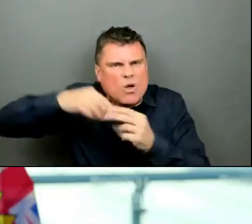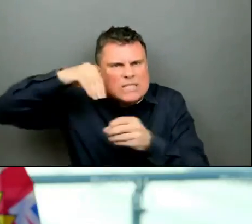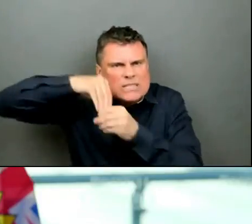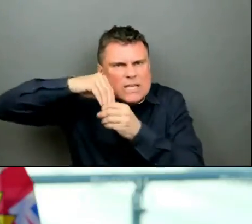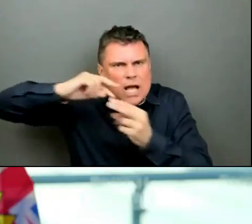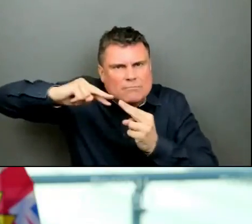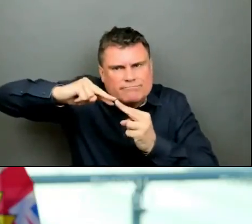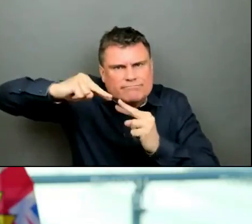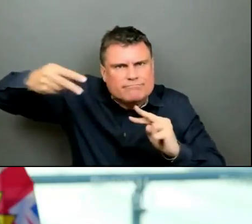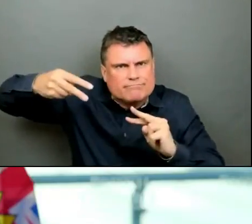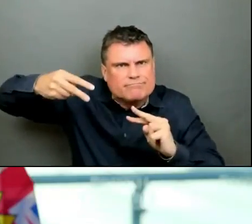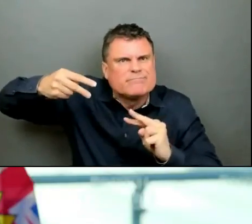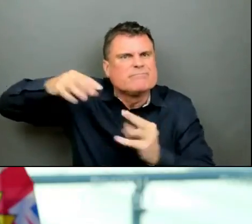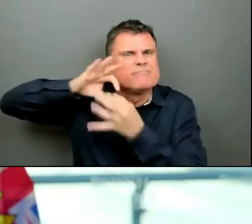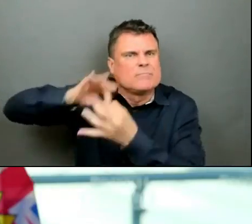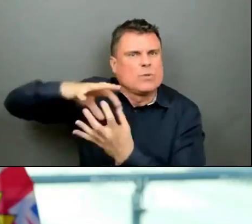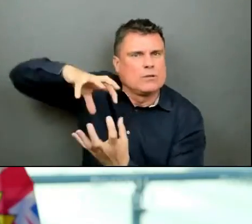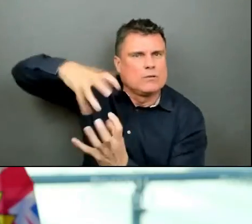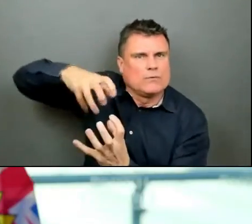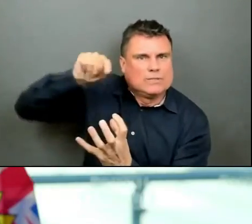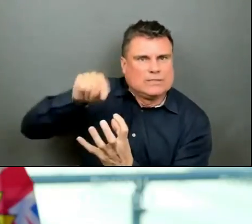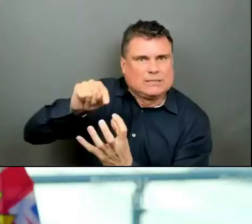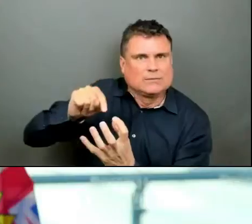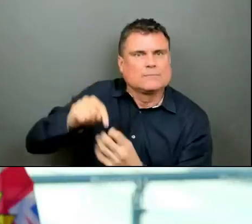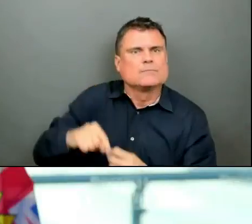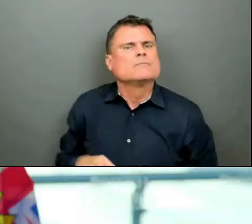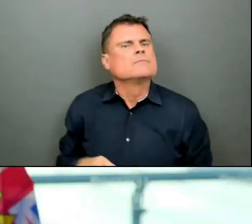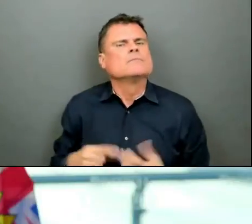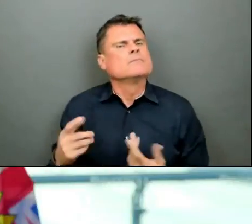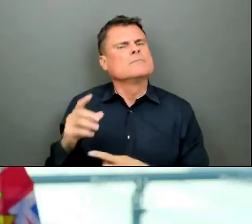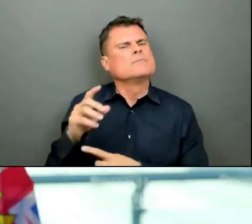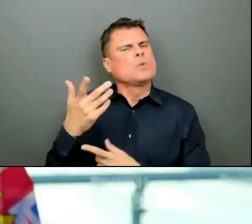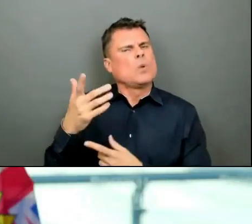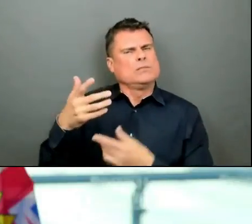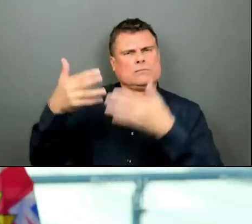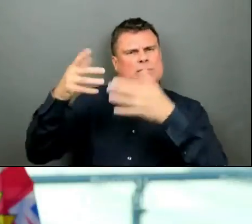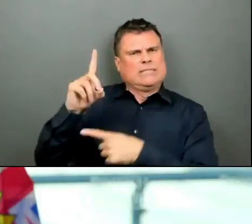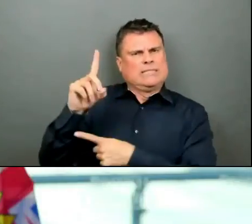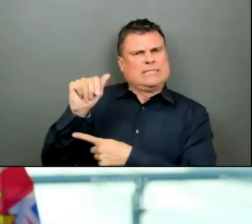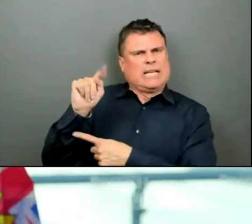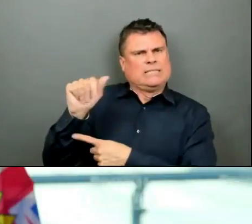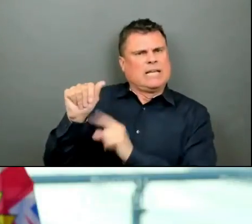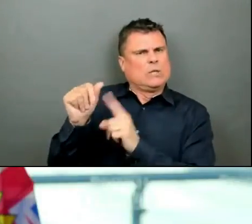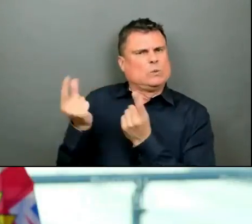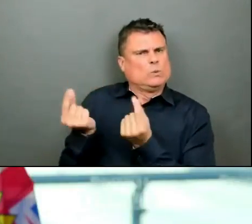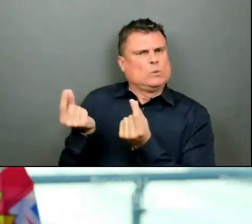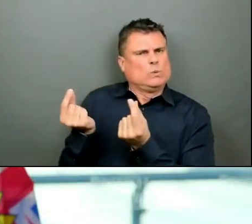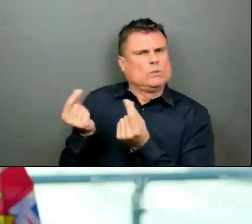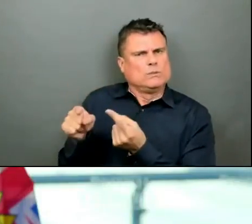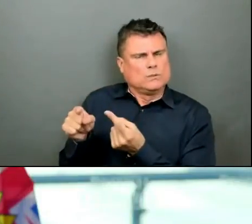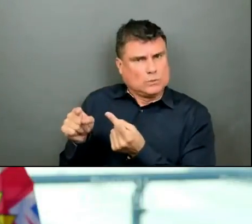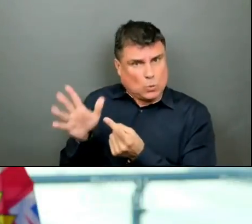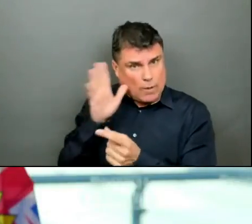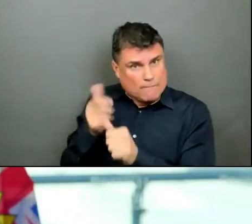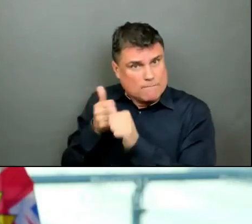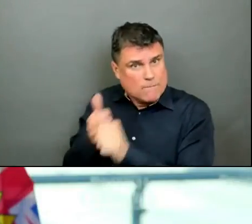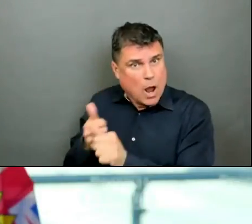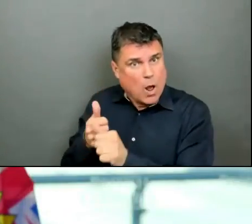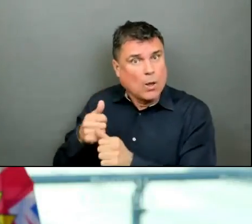Will there still be a break down of variants of concern and will this be based on the PC R screening or just one bulk